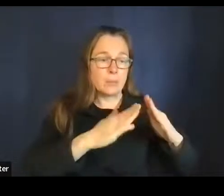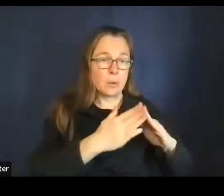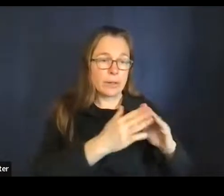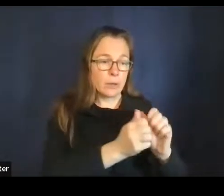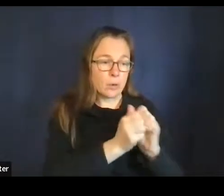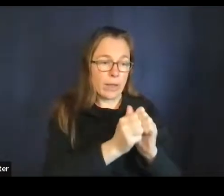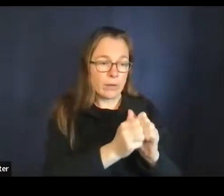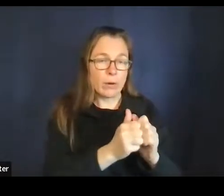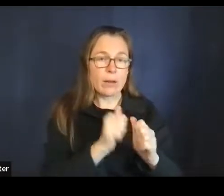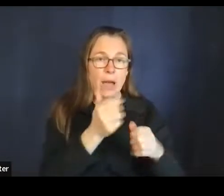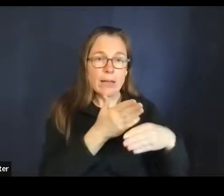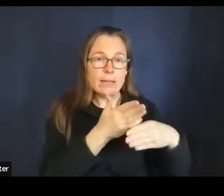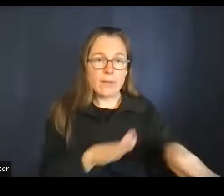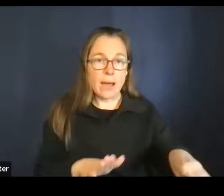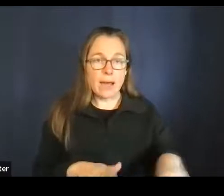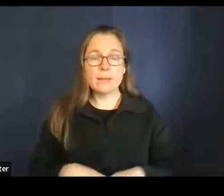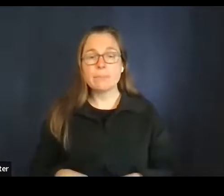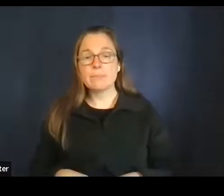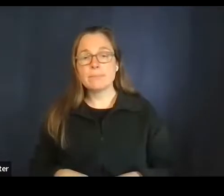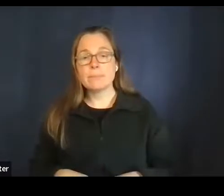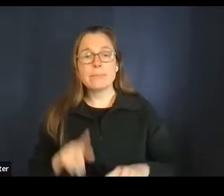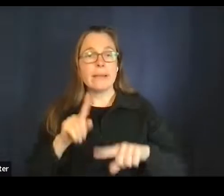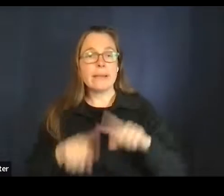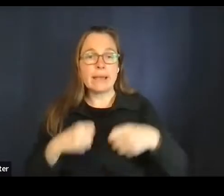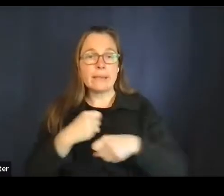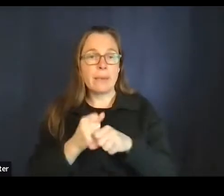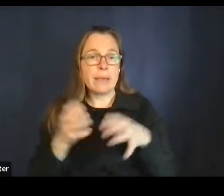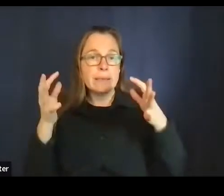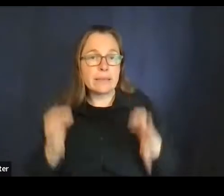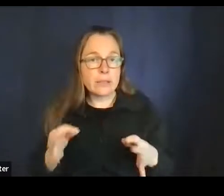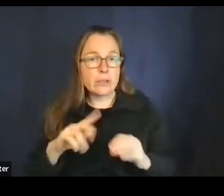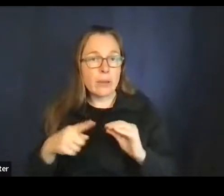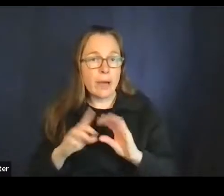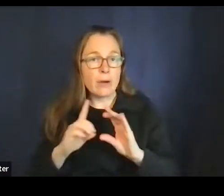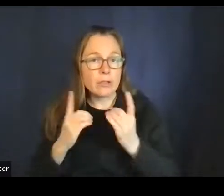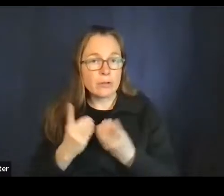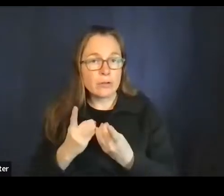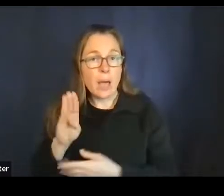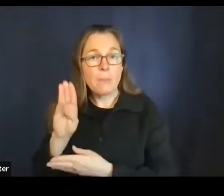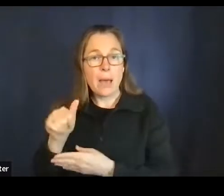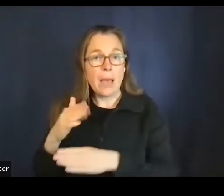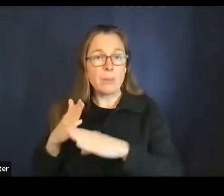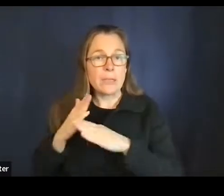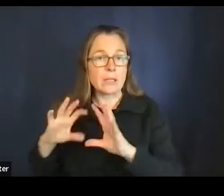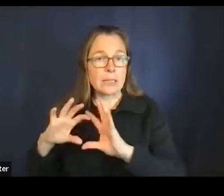You cannot make decisions about districting by protected class in any way that disadvantages a class.